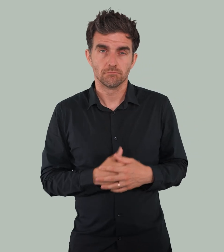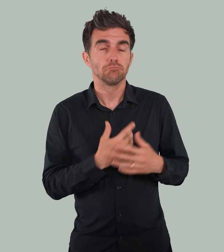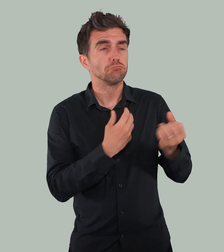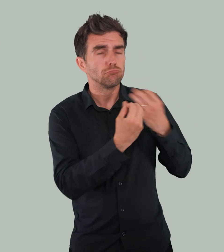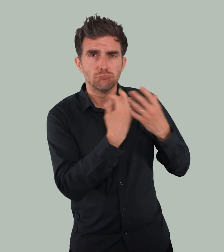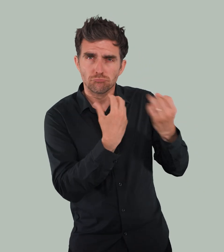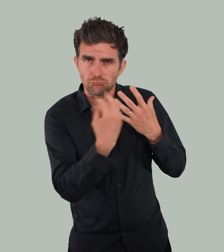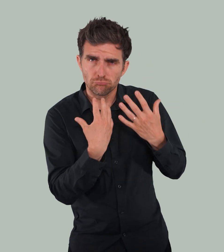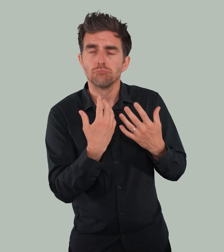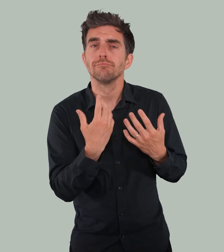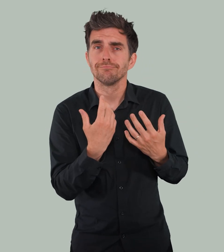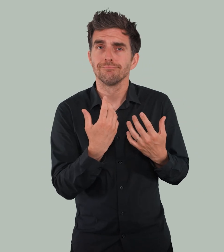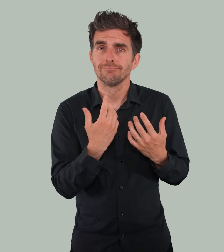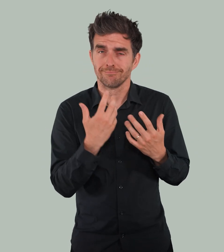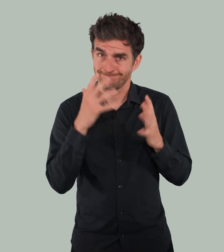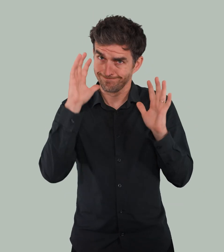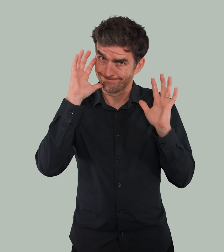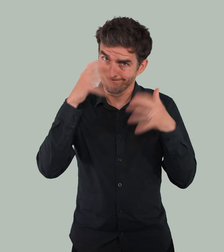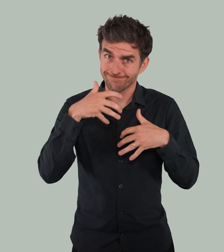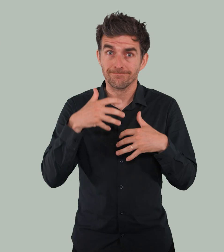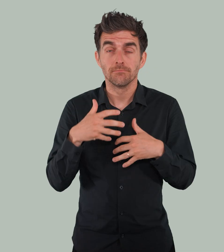18. Respondents consistently raise concerns about